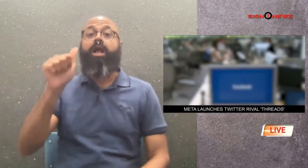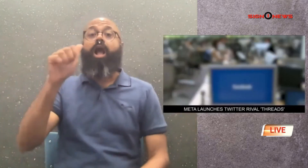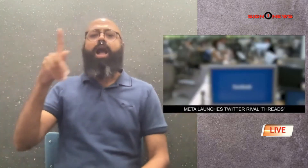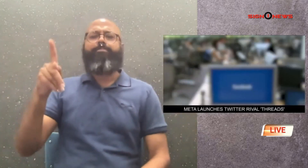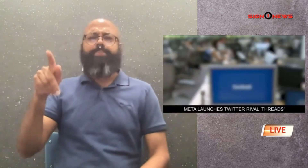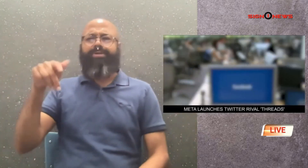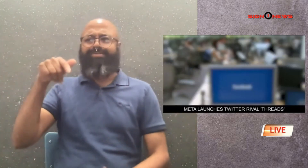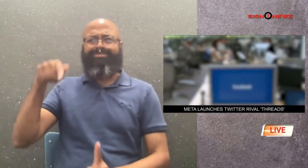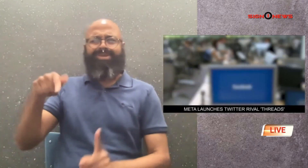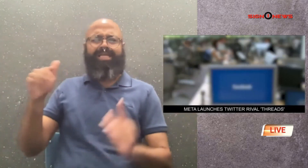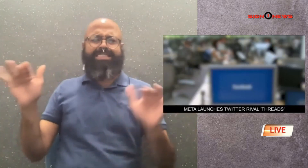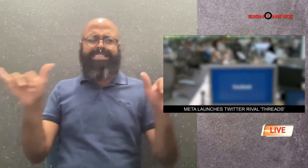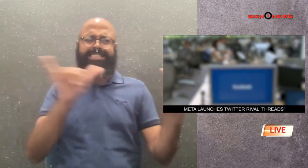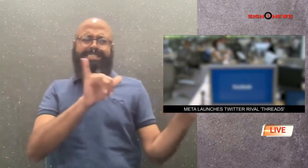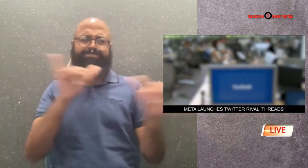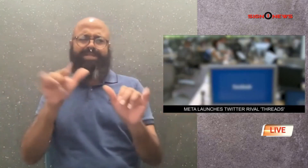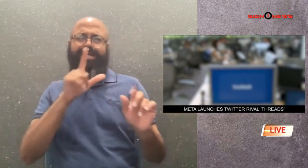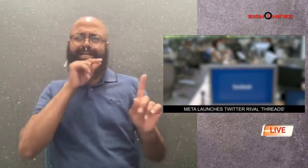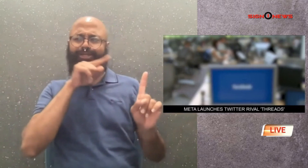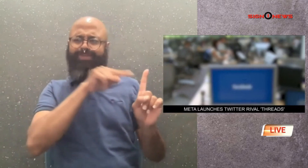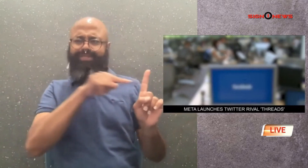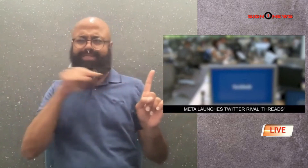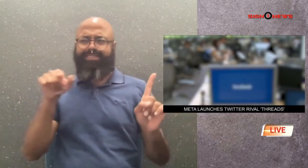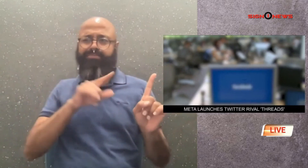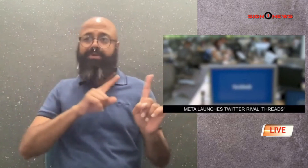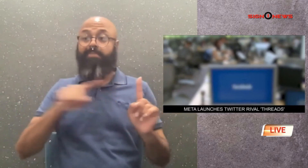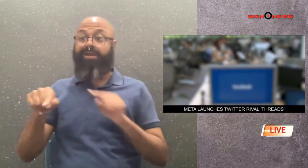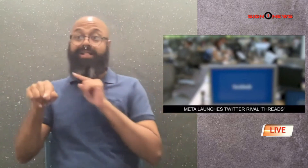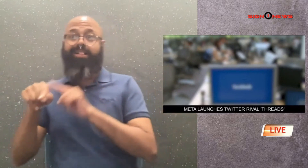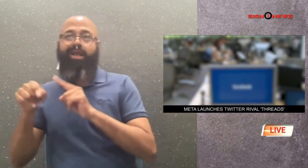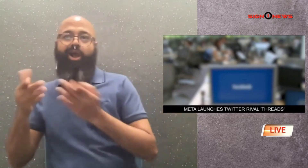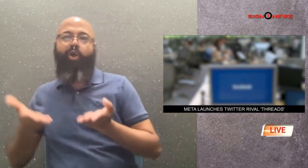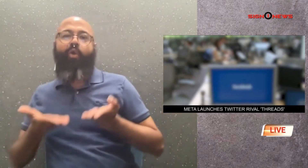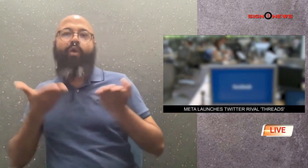The app is similar to Twitter in that it offers realtime conversations online.